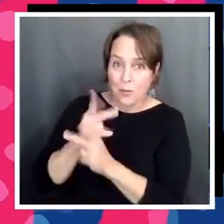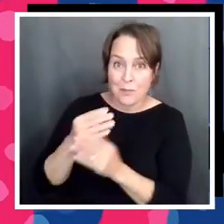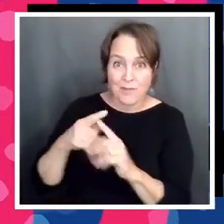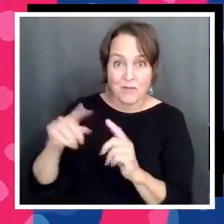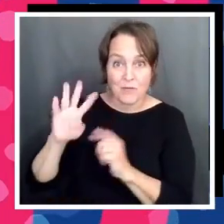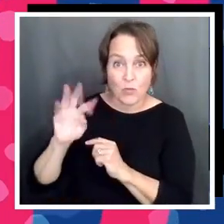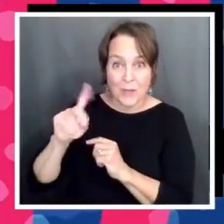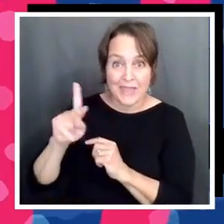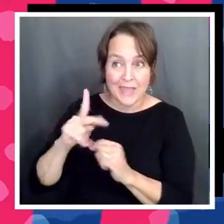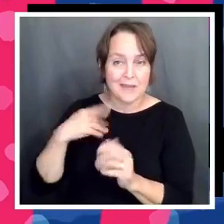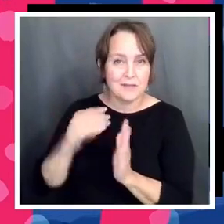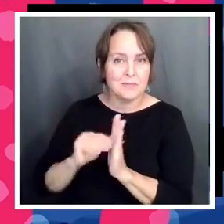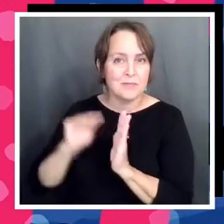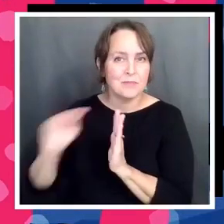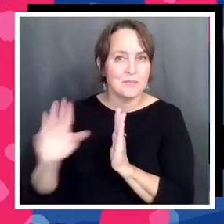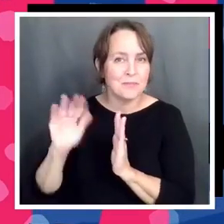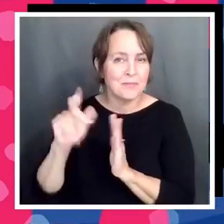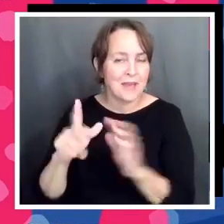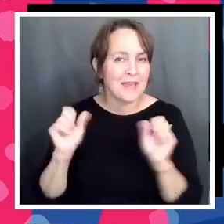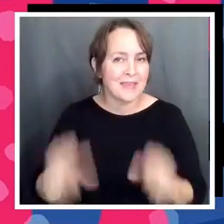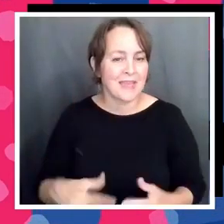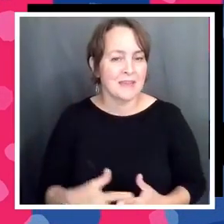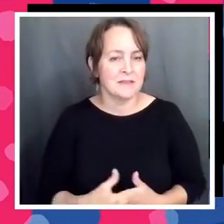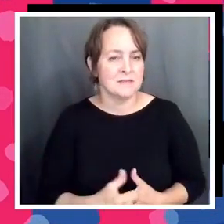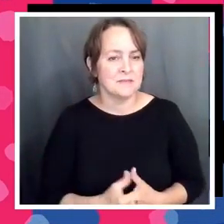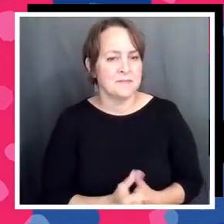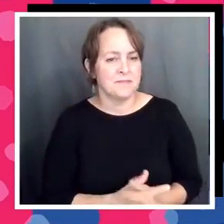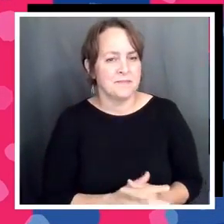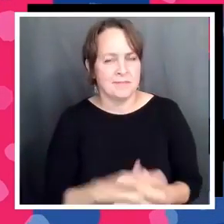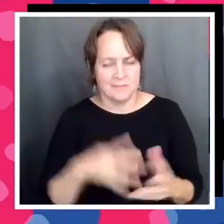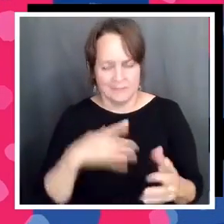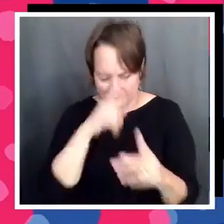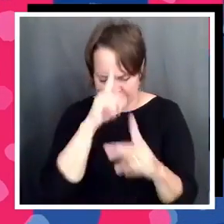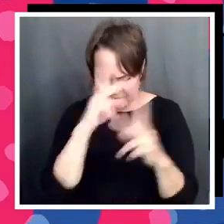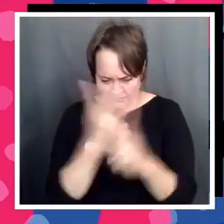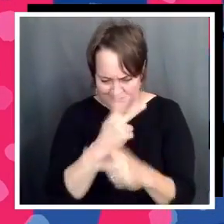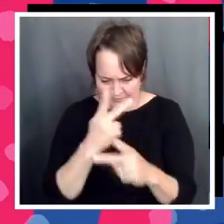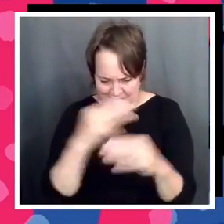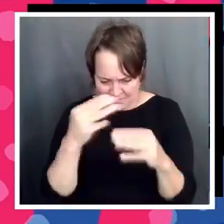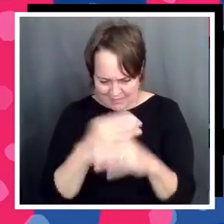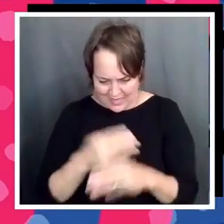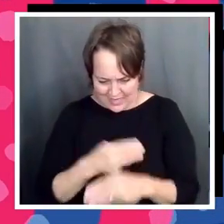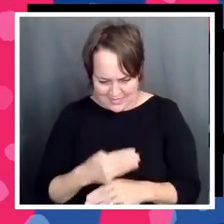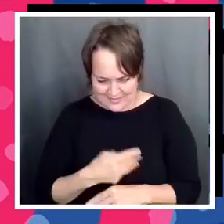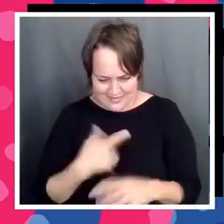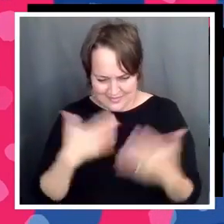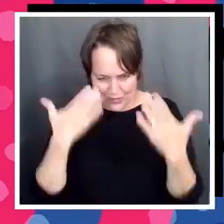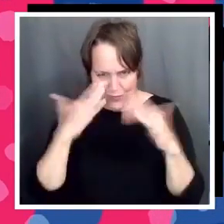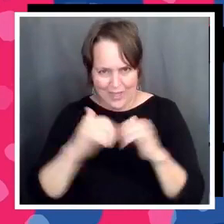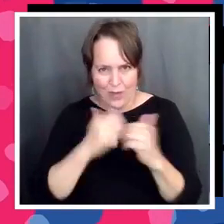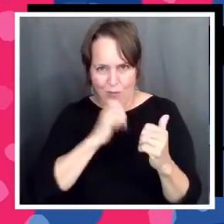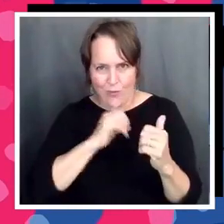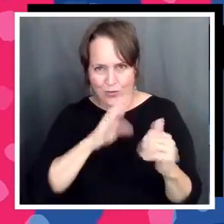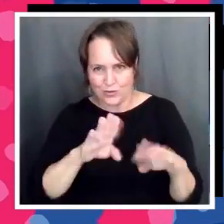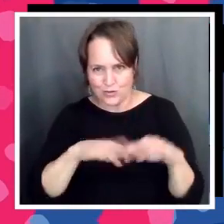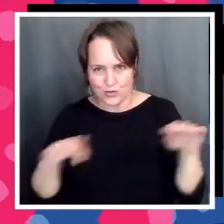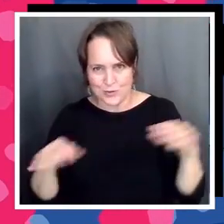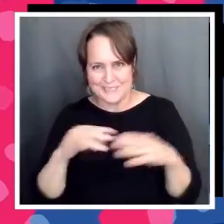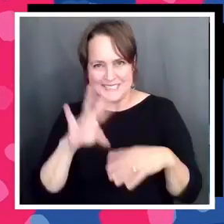THIS WILL HELP ME CATCH UP ON